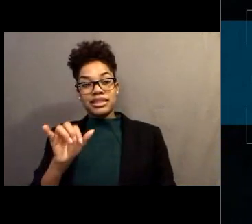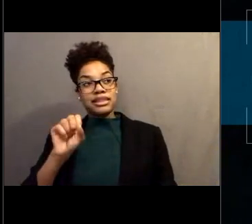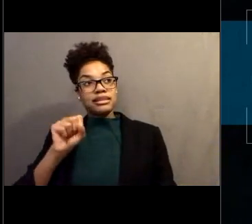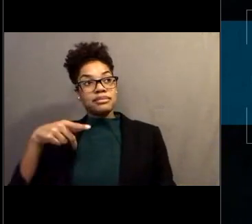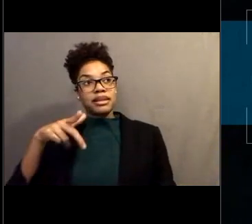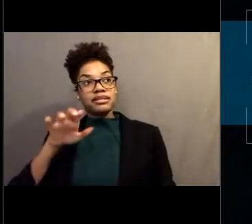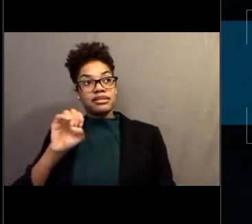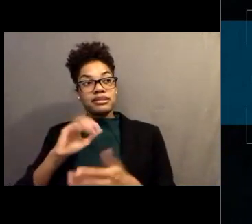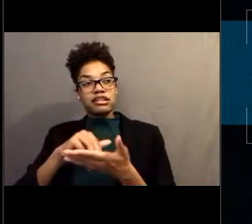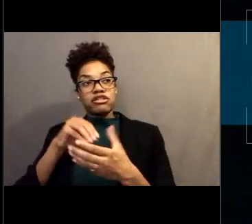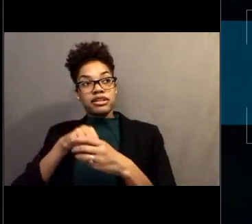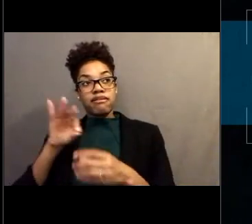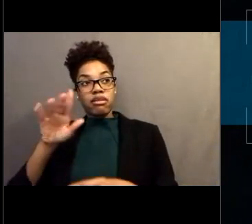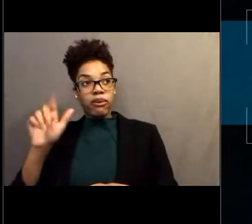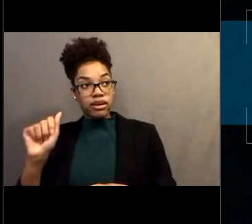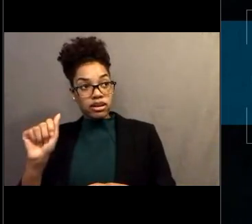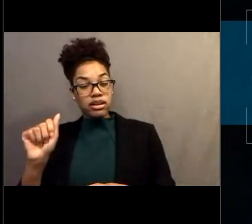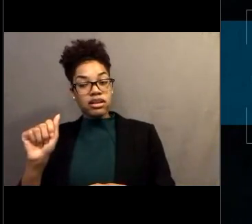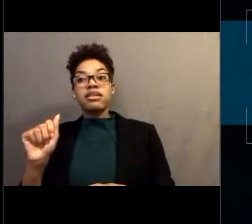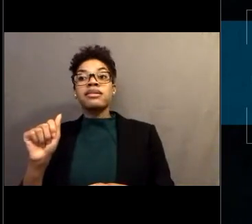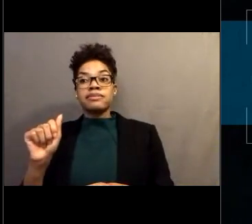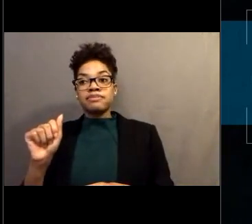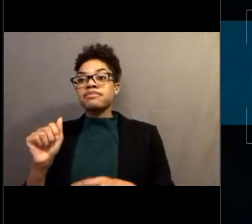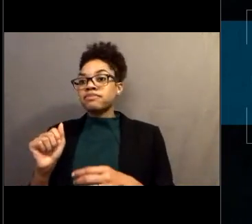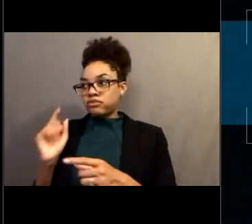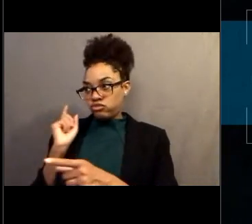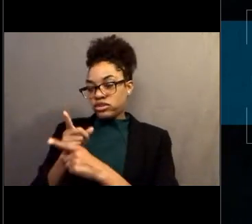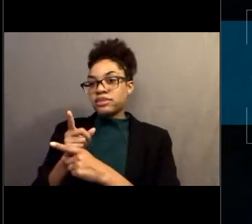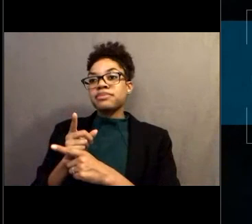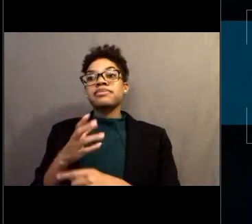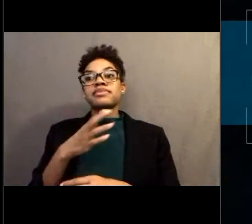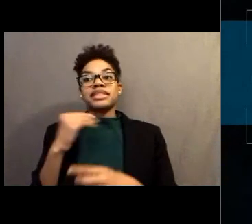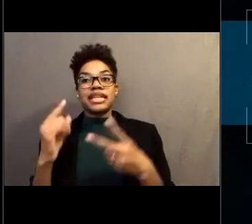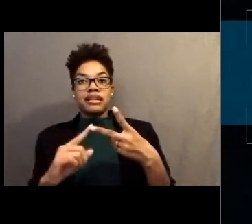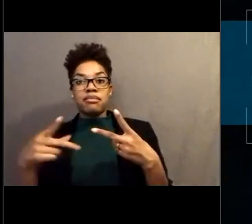And the NOAA, the polar satellite JPSS will launch